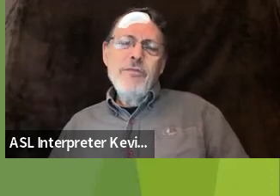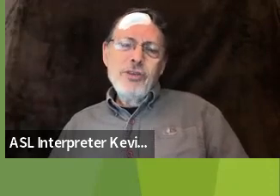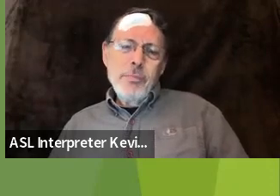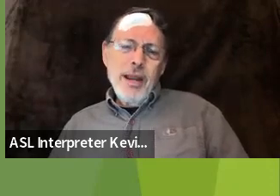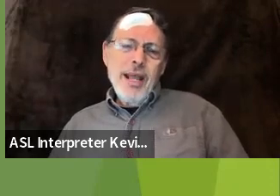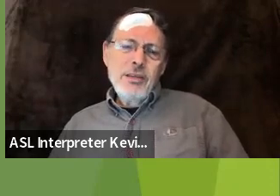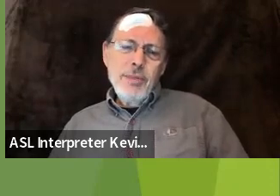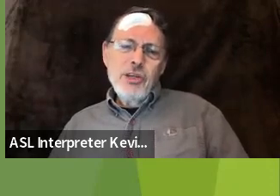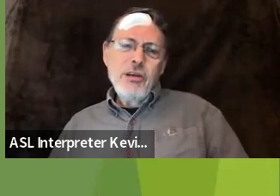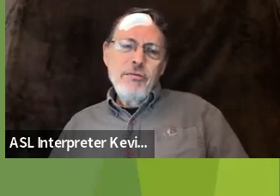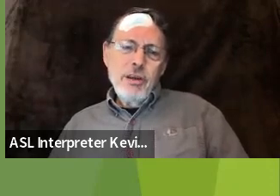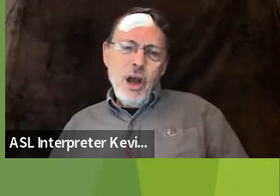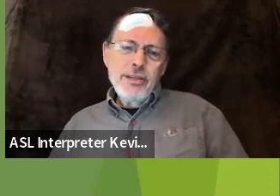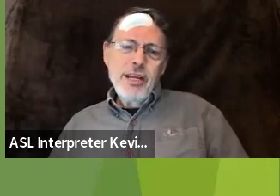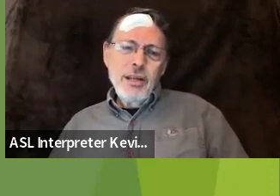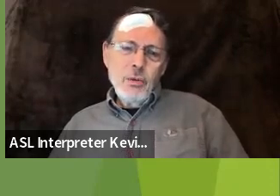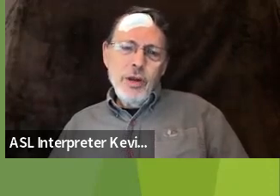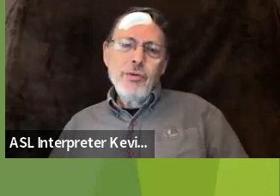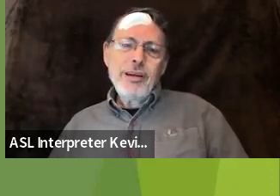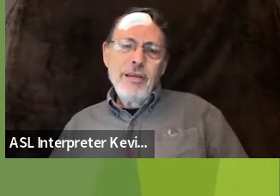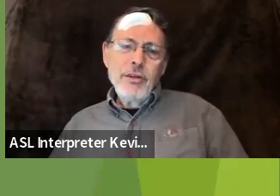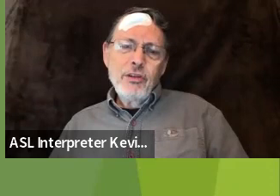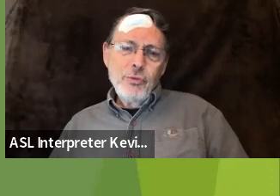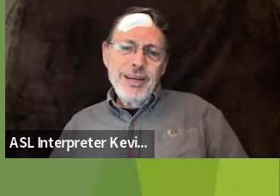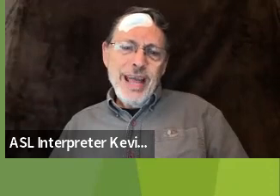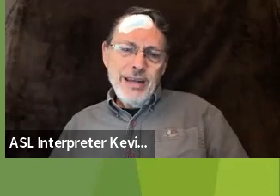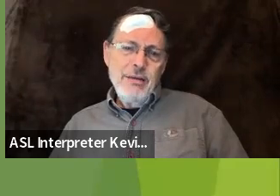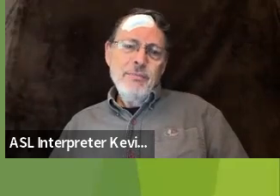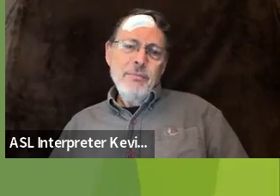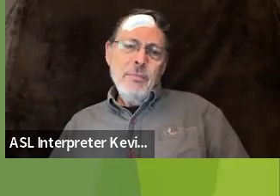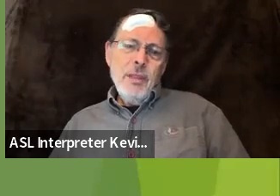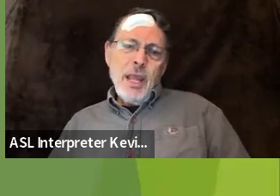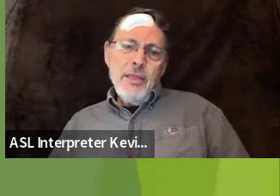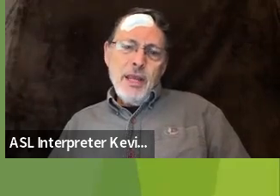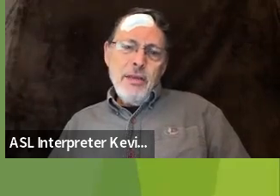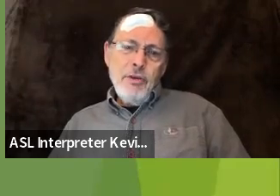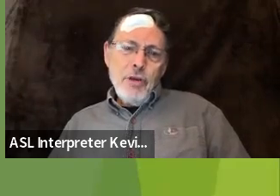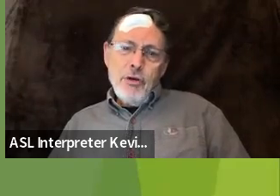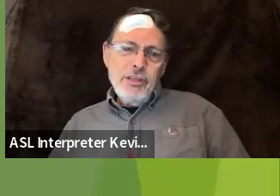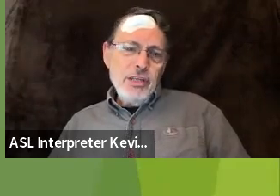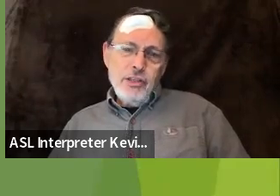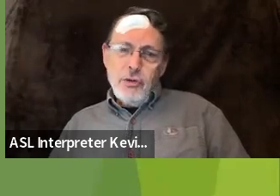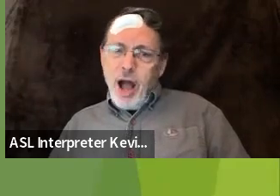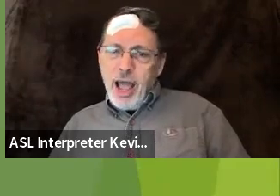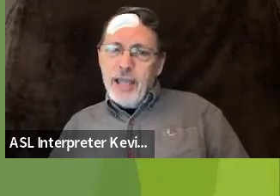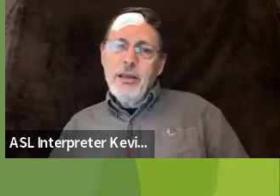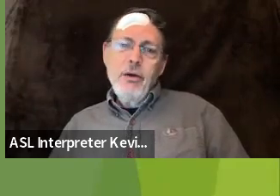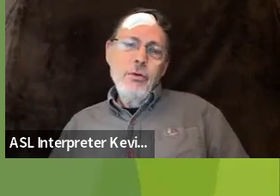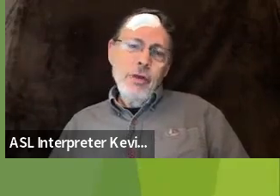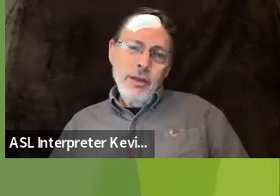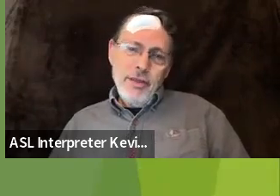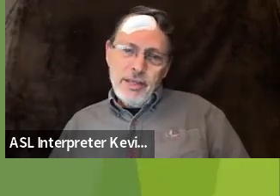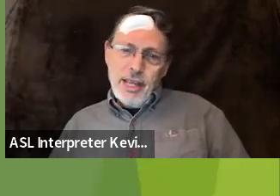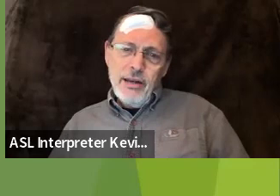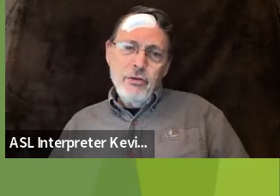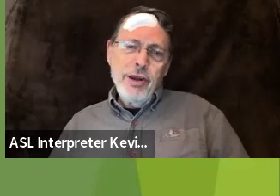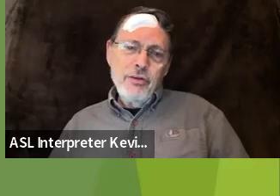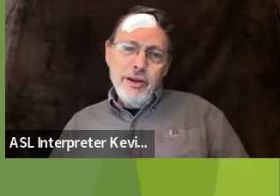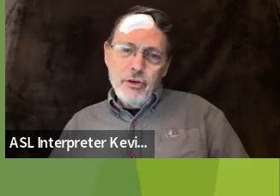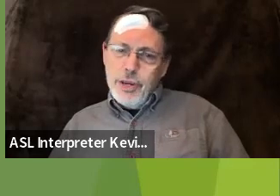you some estimation of the content and what grade level it's written at, and you can tweak